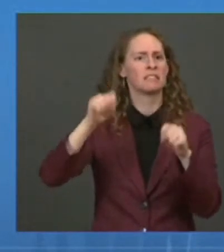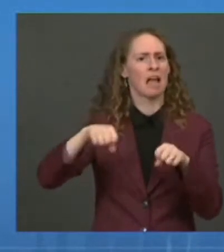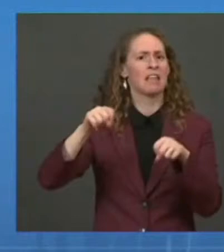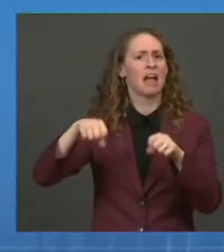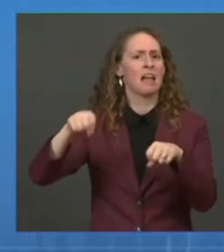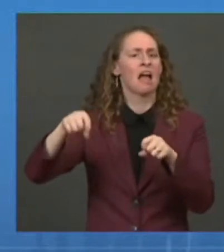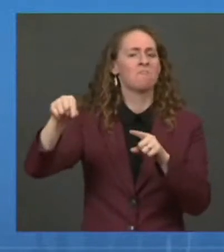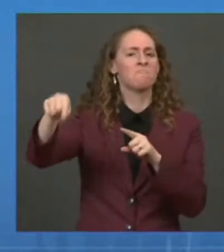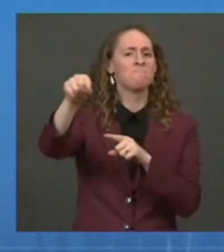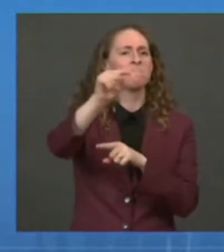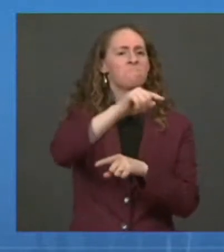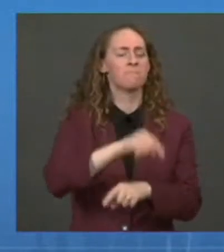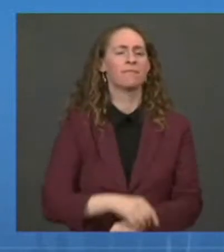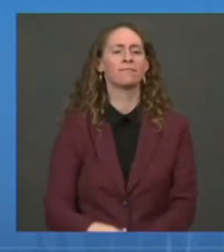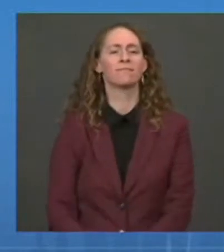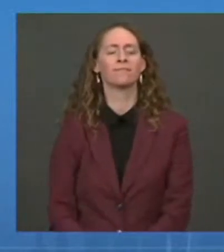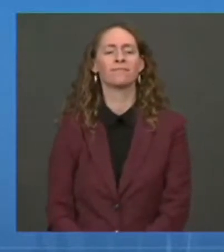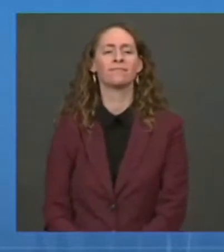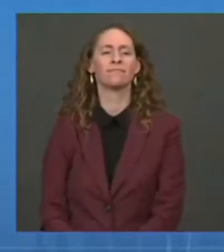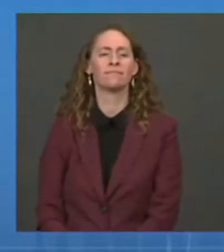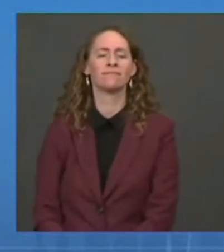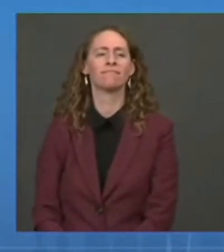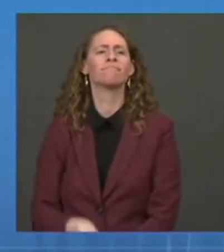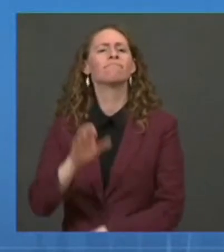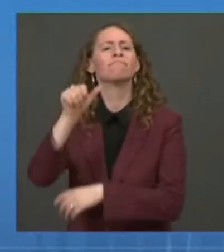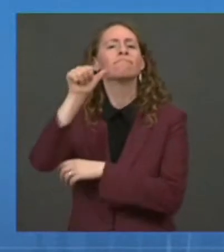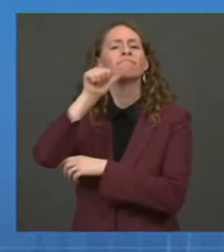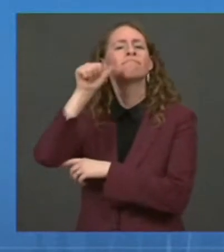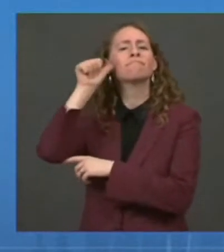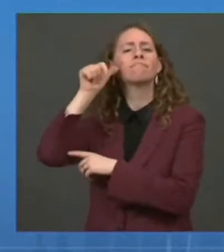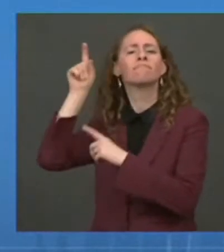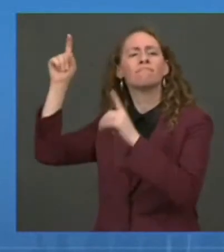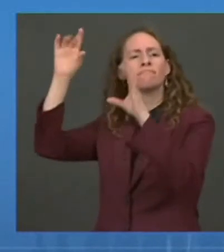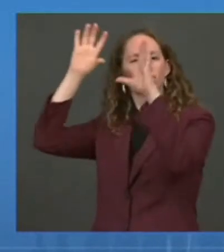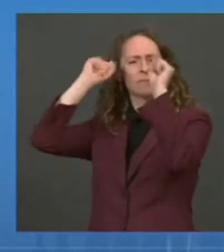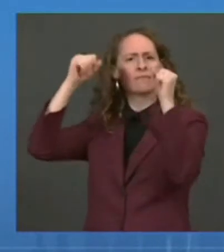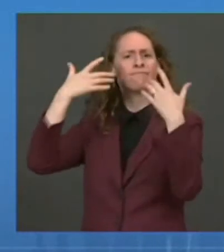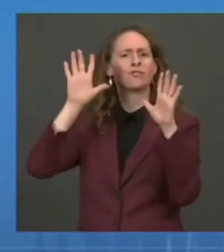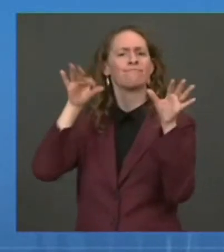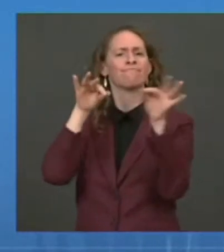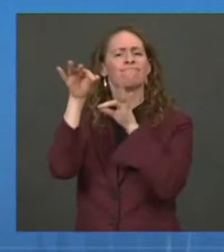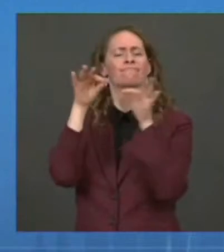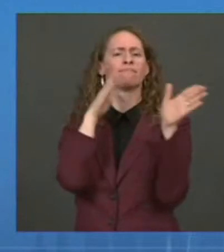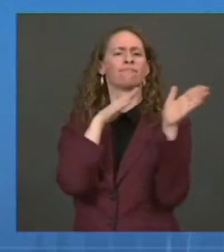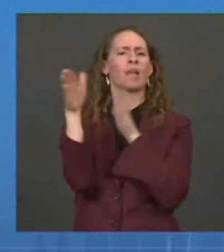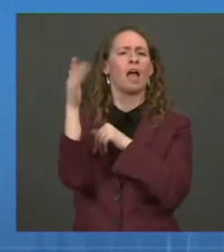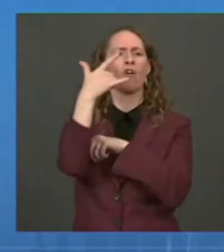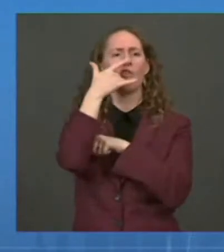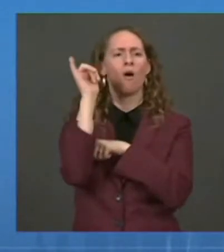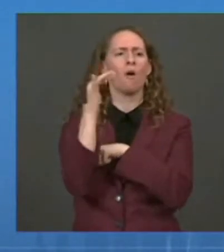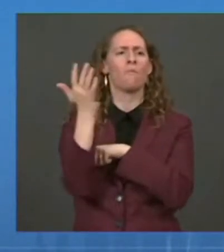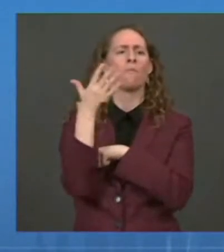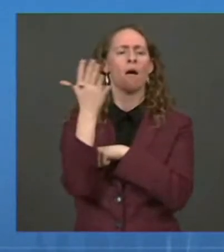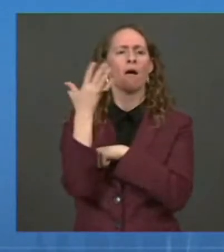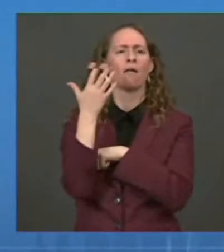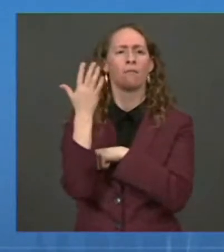AVAILABILITY OR QUALITY FREE TESTS AT HOME TESTS THESE ARE AVAILABLE NOW AND YESTERDAY THE